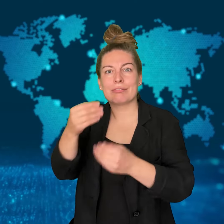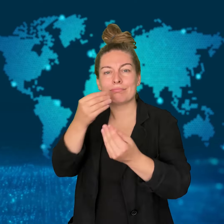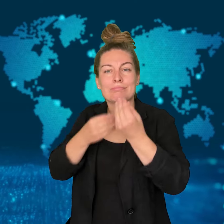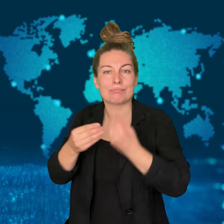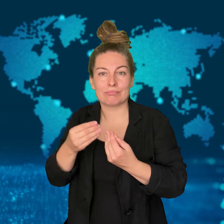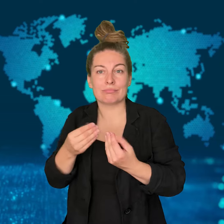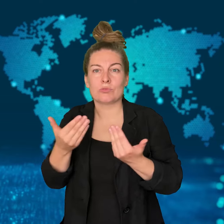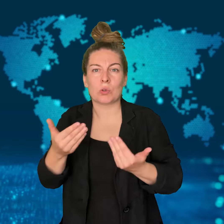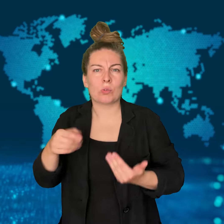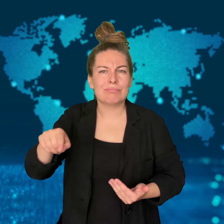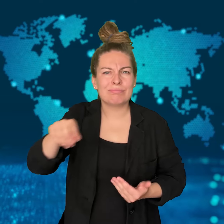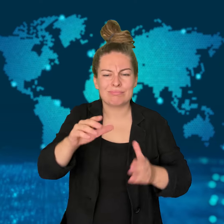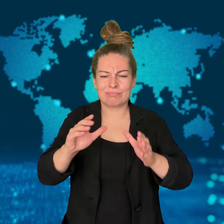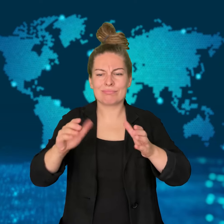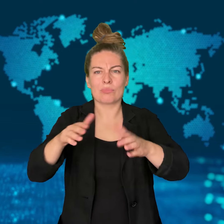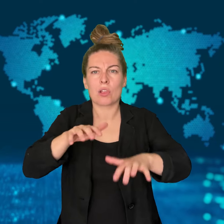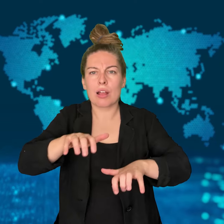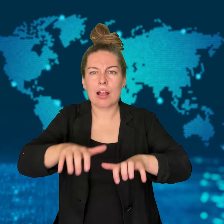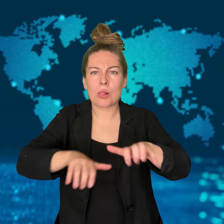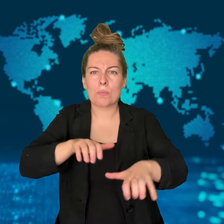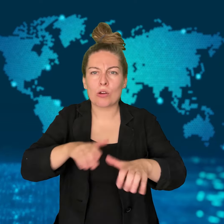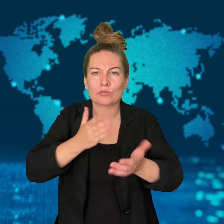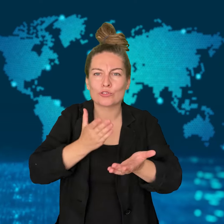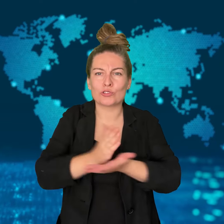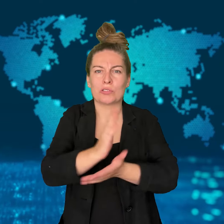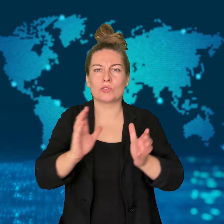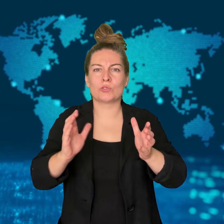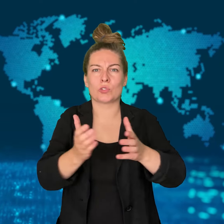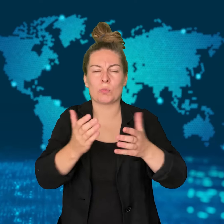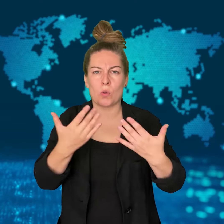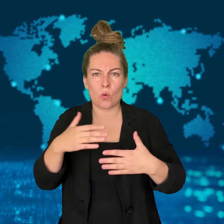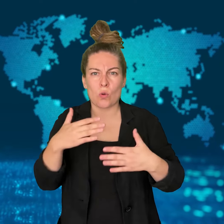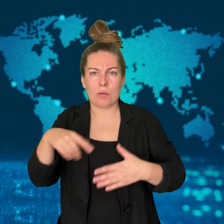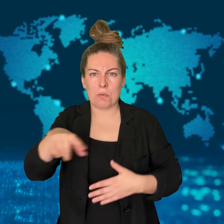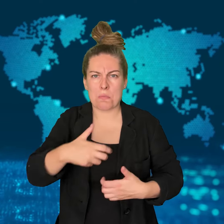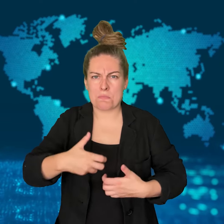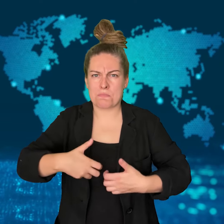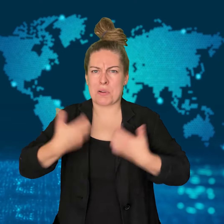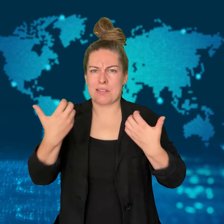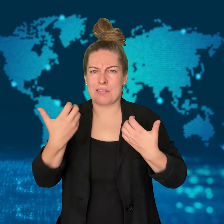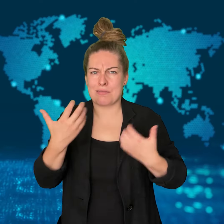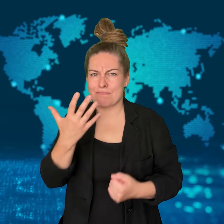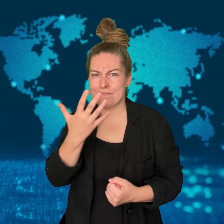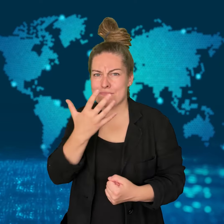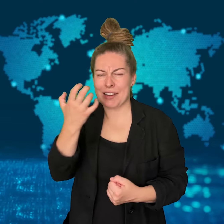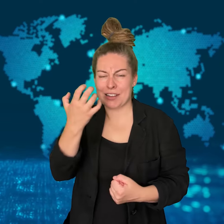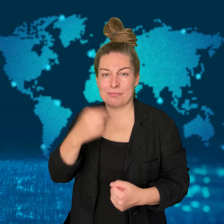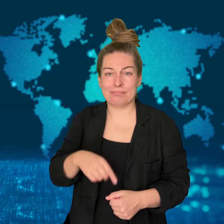feed the country's population.